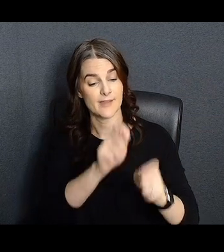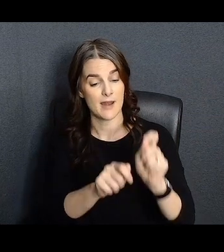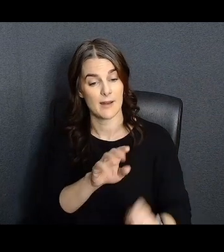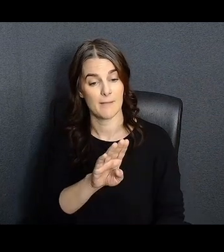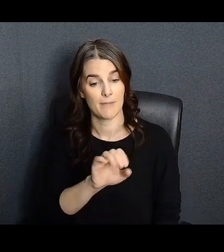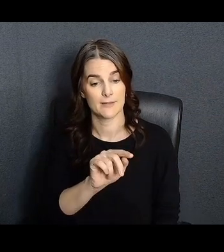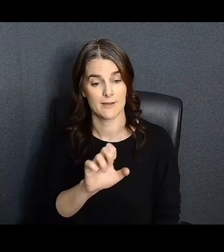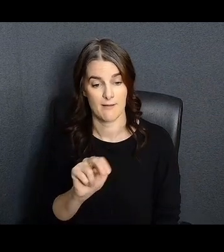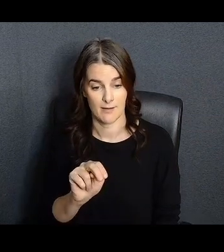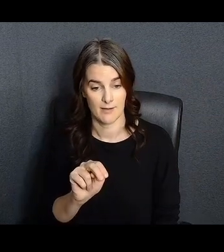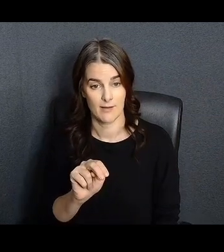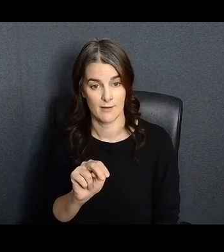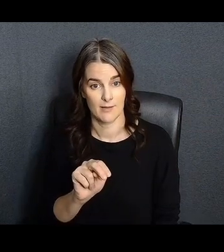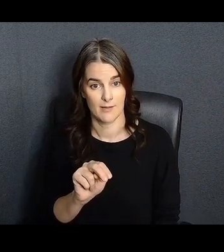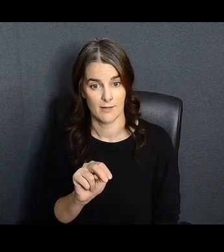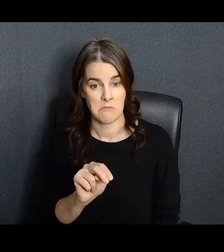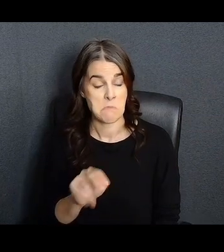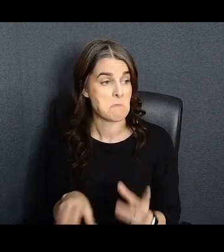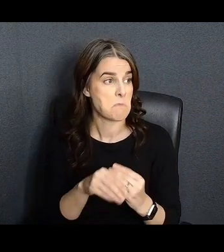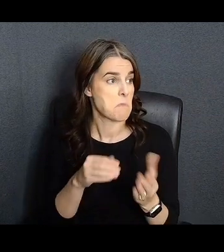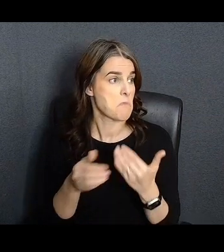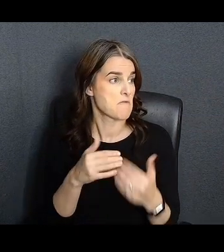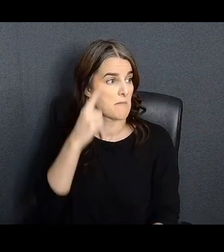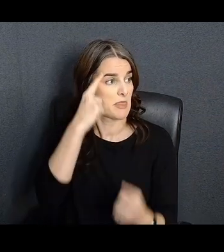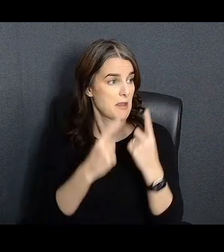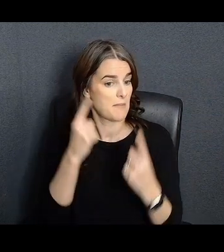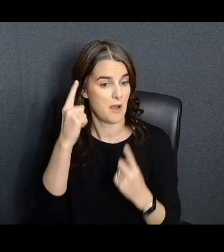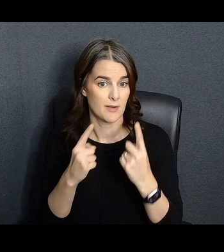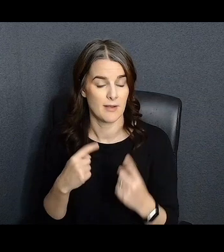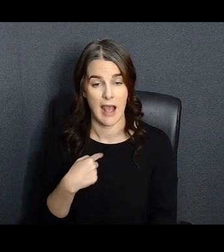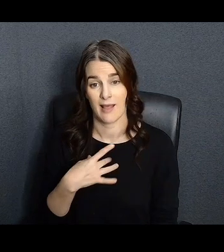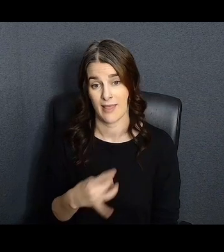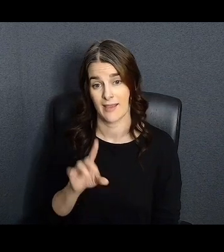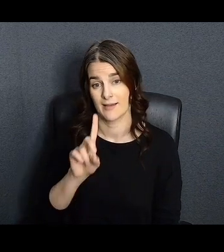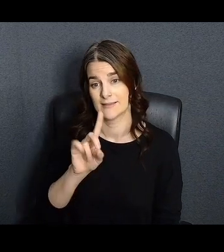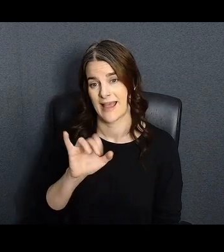and add in whatever drink I'm thinking about. I like Diet Coke.